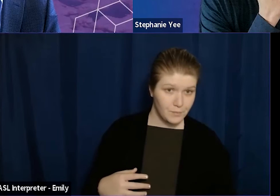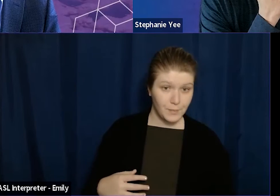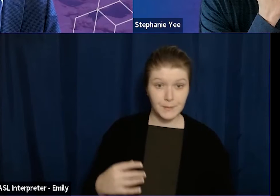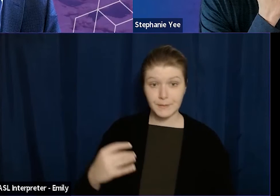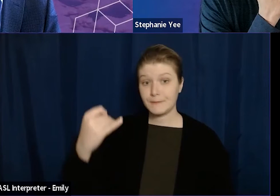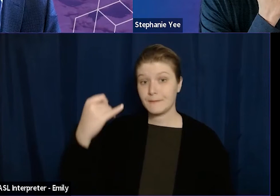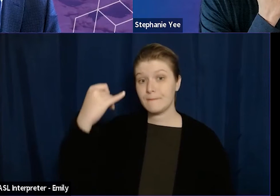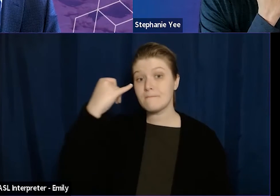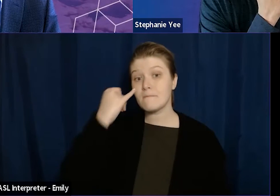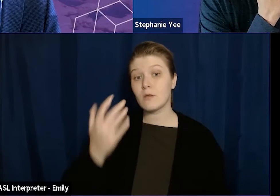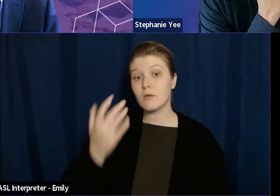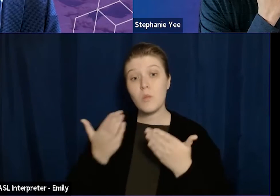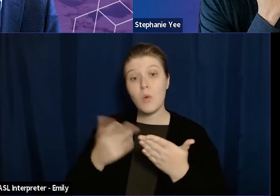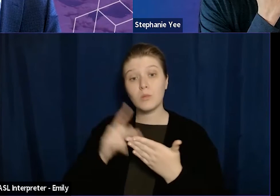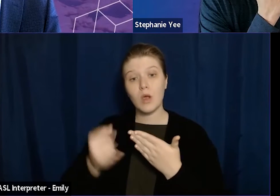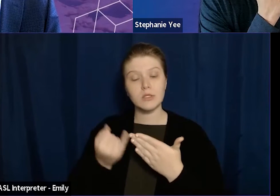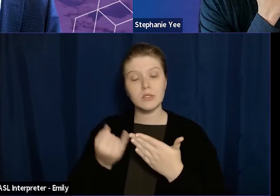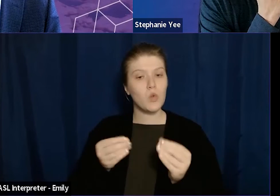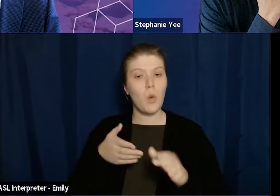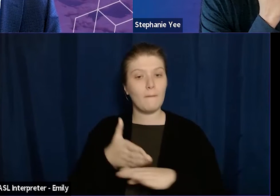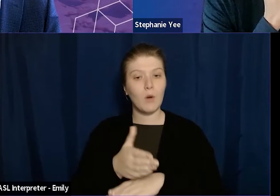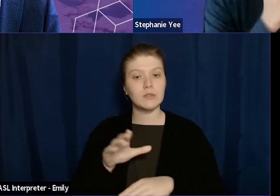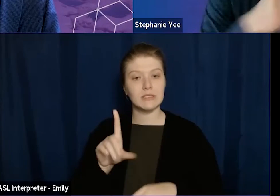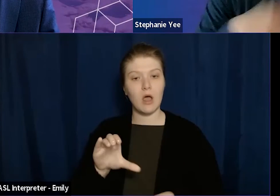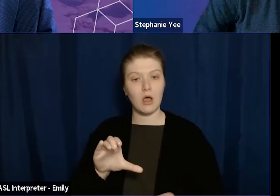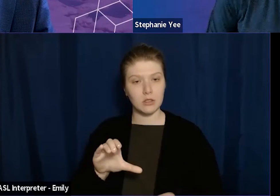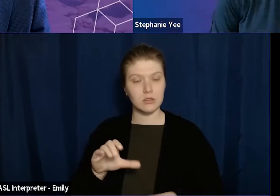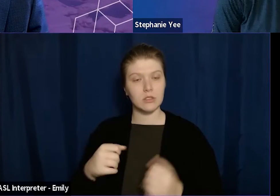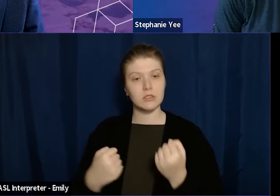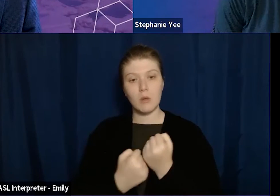should a statement to that effect be uploaded in place of the postdocs?